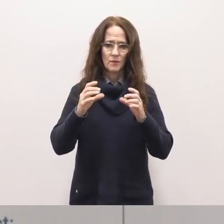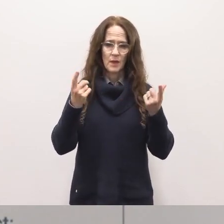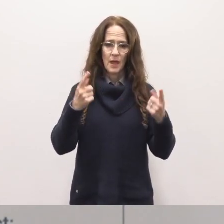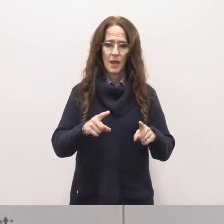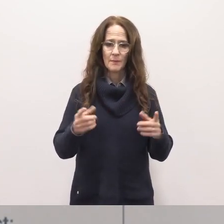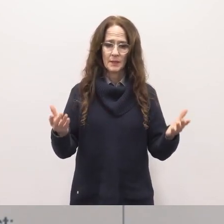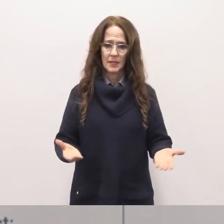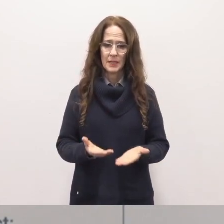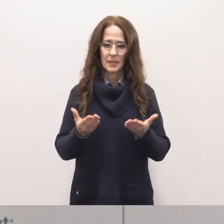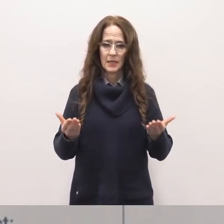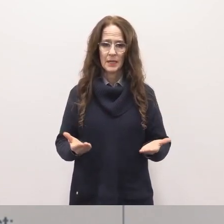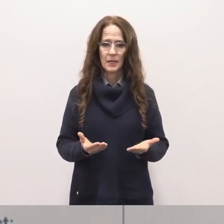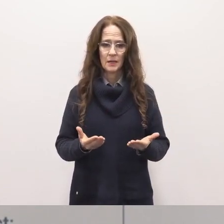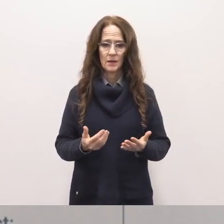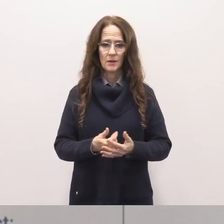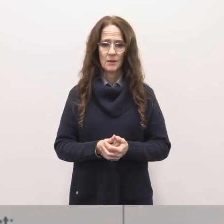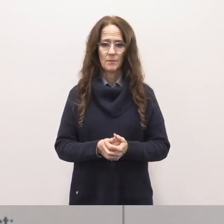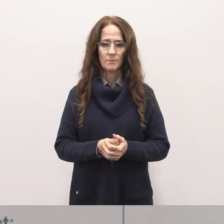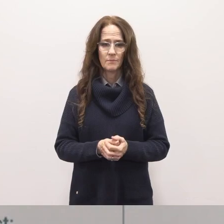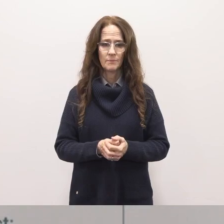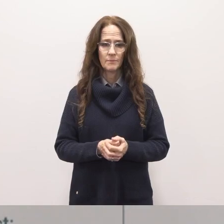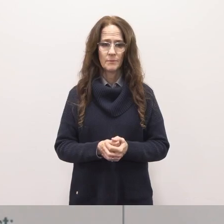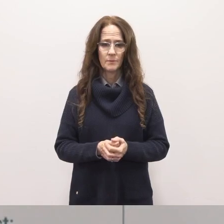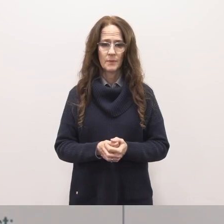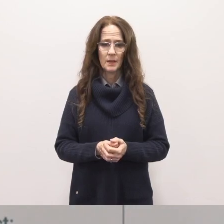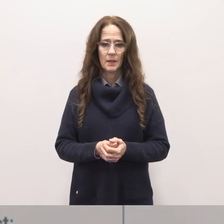from what I hear from people I talk to.